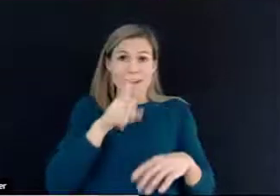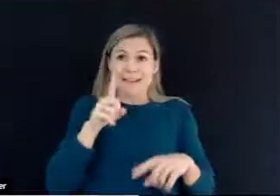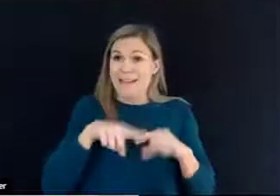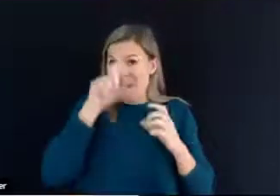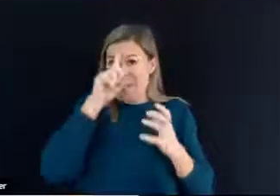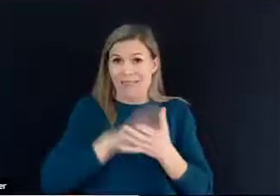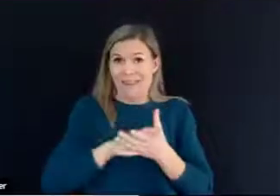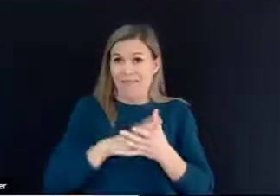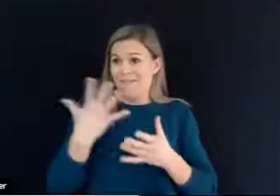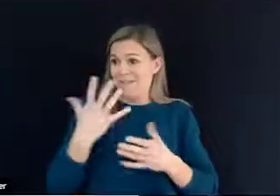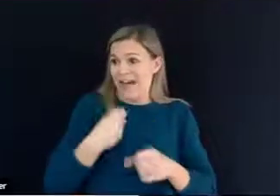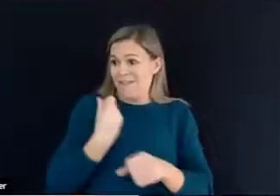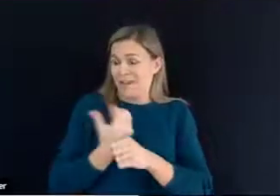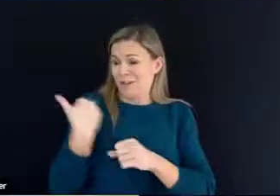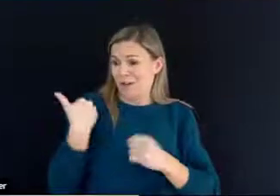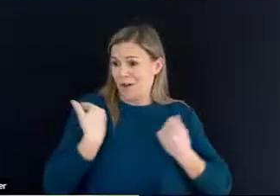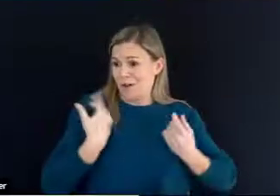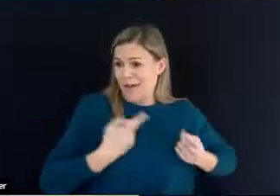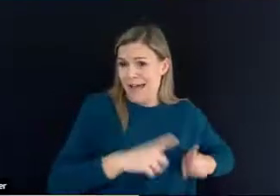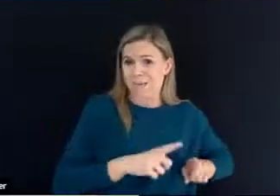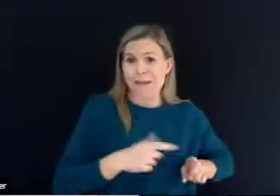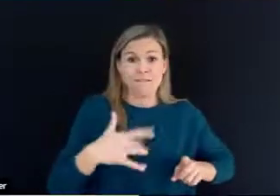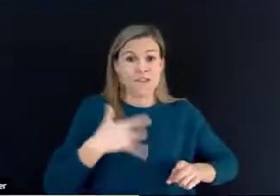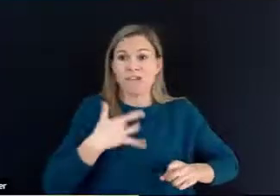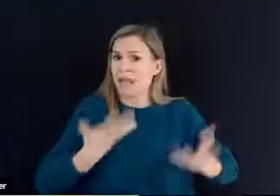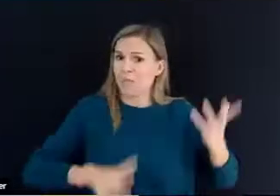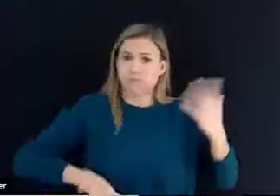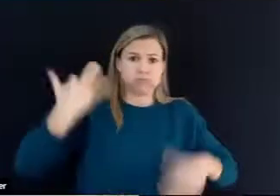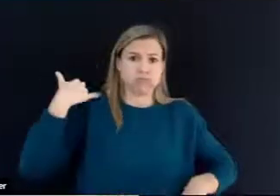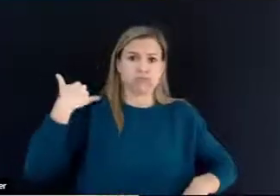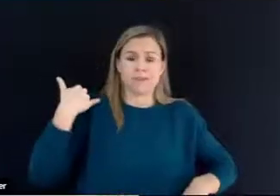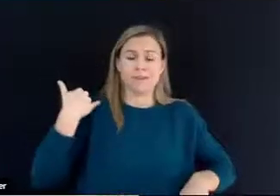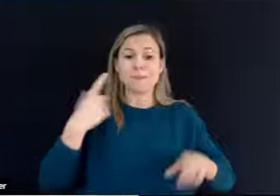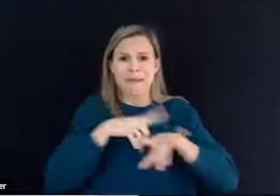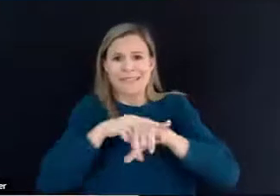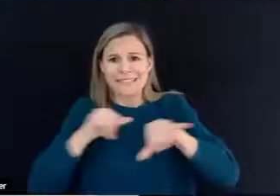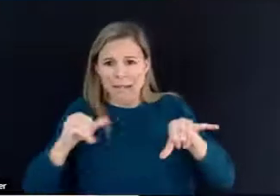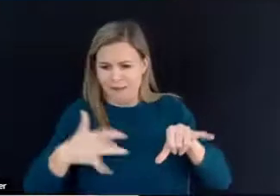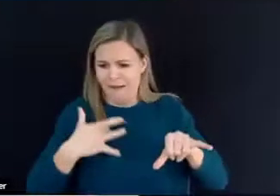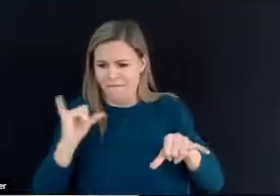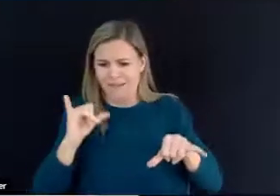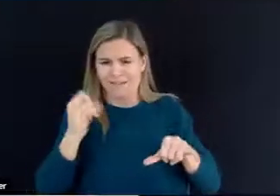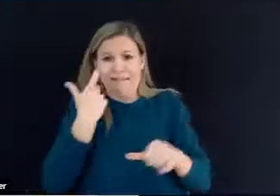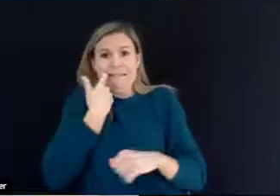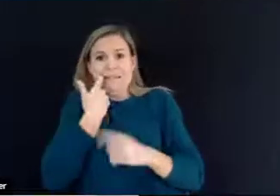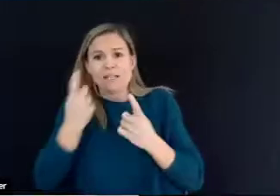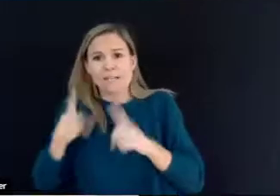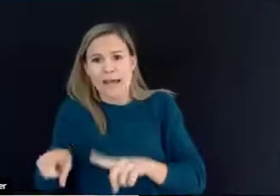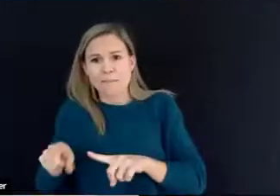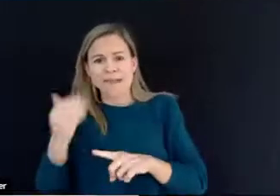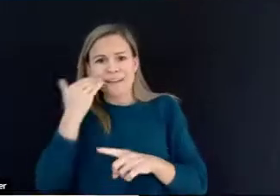it feels like forever ago, and then it also feels like a minute ago that she was here.